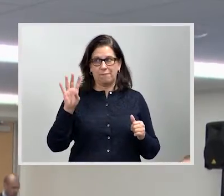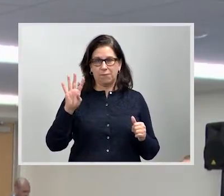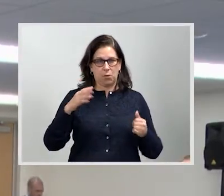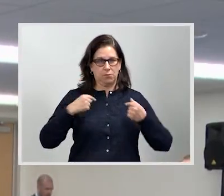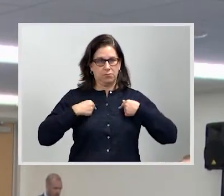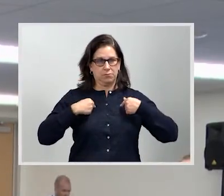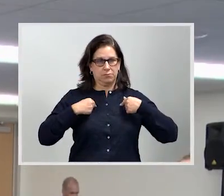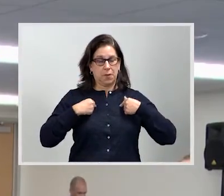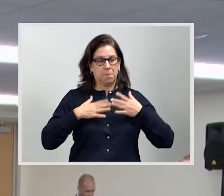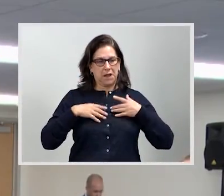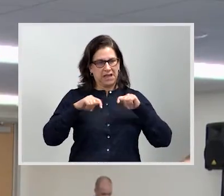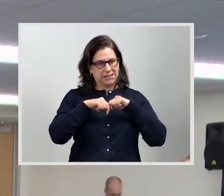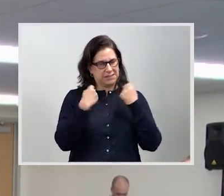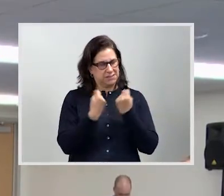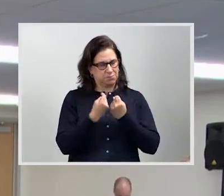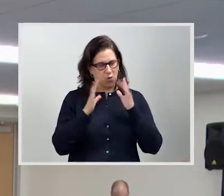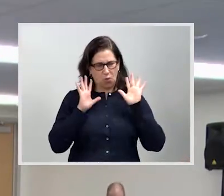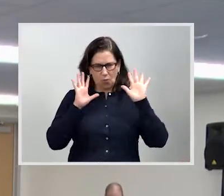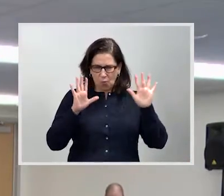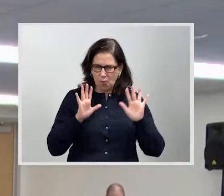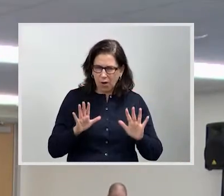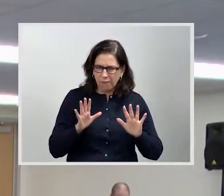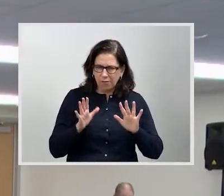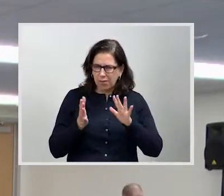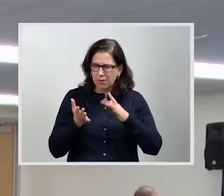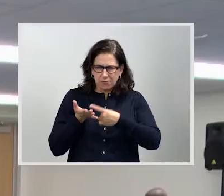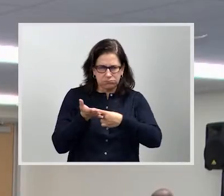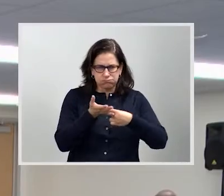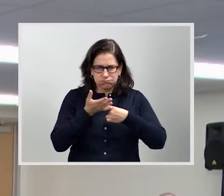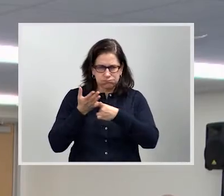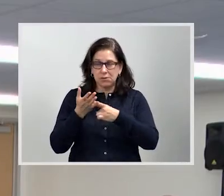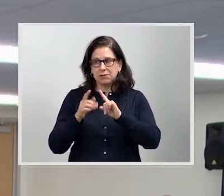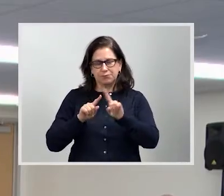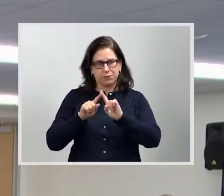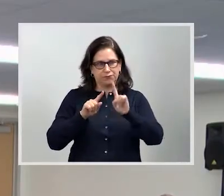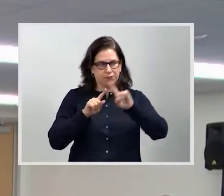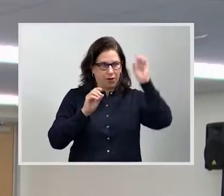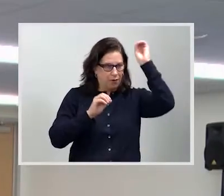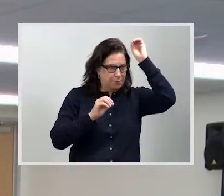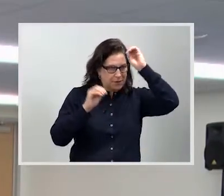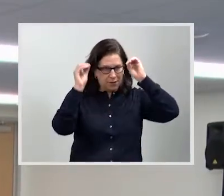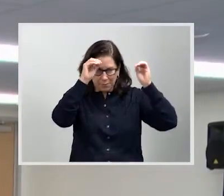DIVERSE OPINIONS. WE WANT TO SEE AN INCREASE TO EDUCATION TO 33% FROM 31.